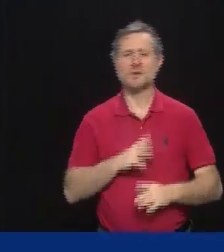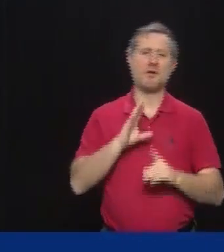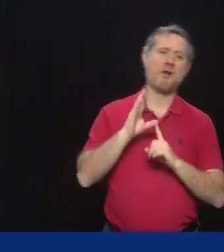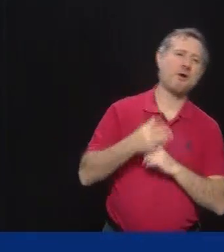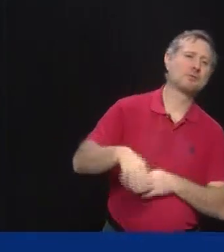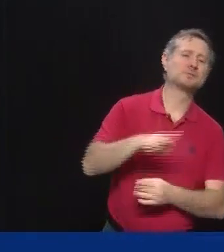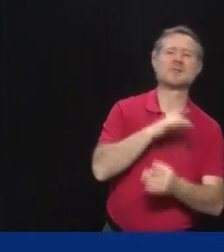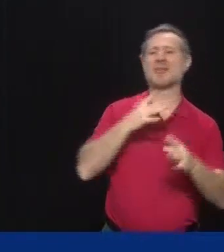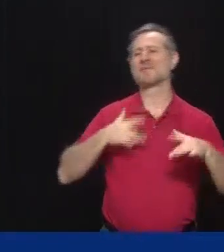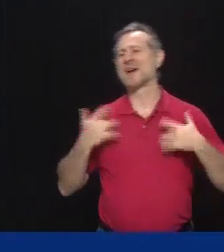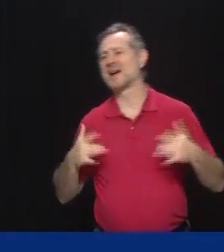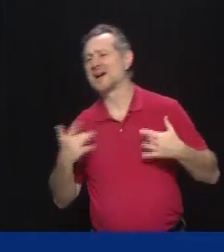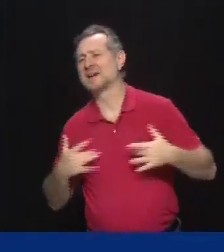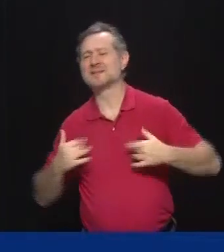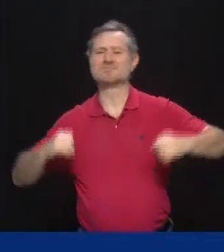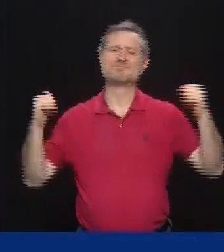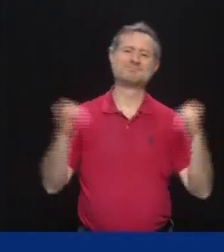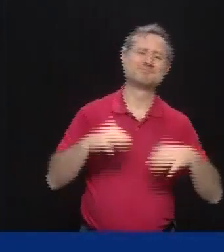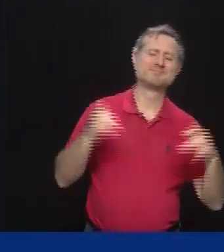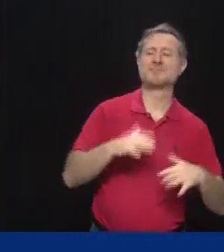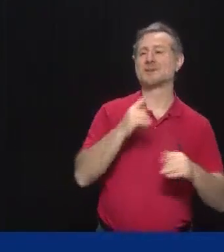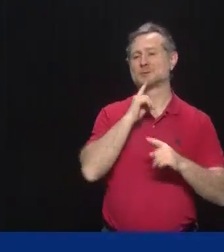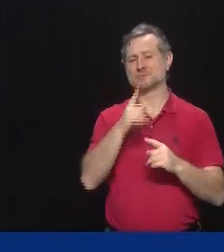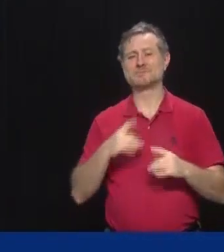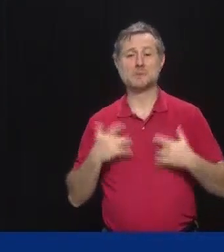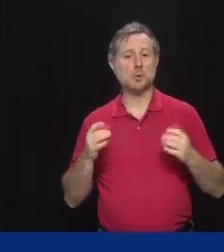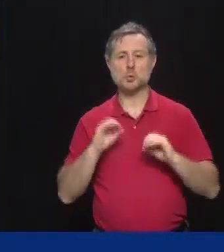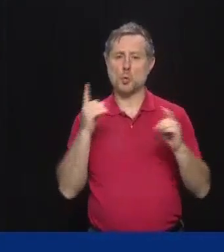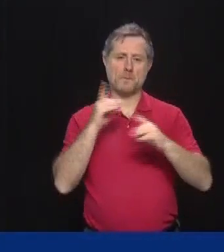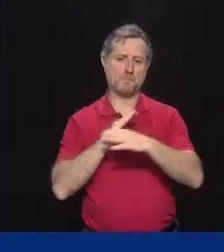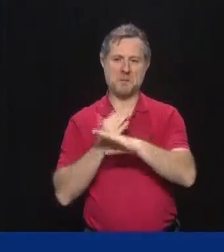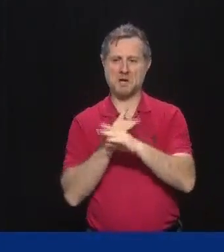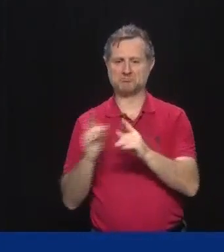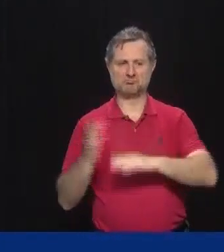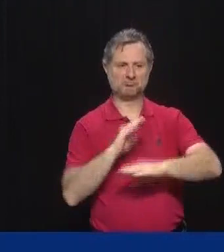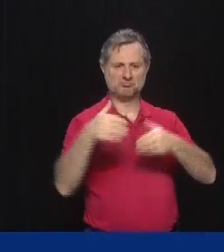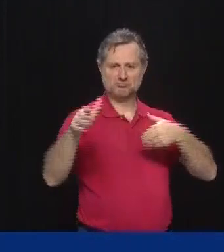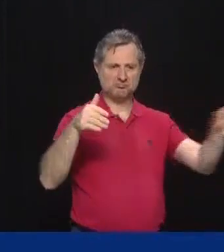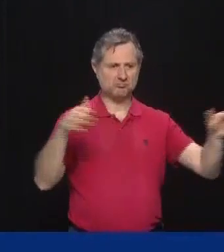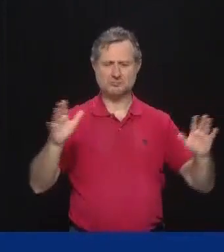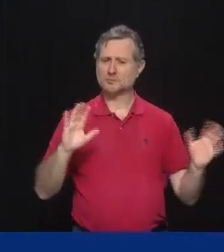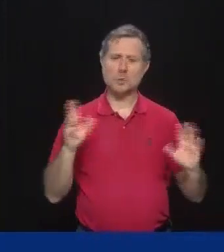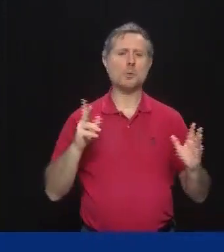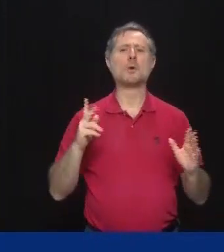WE WANT TO WELCOME BACK PEOPLE TO ALL OUR ENTERTAINMENT VENUES